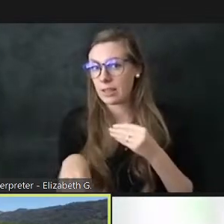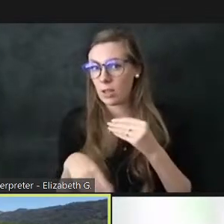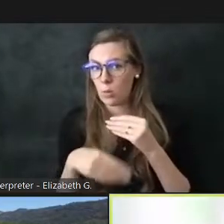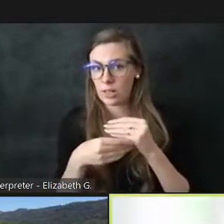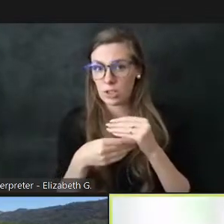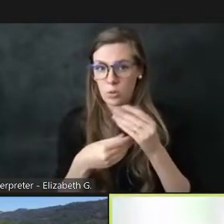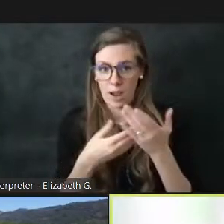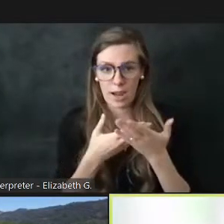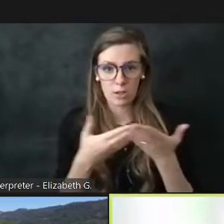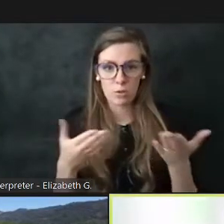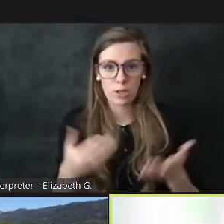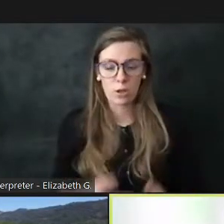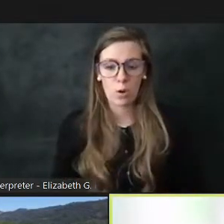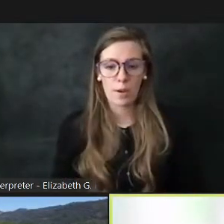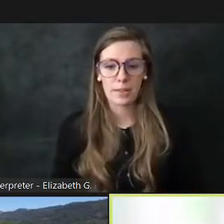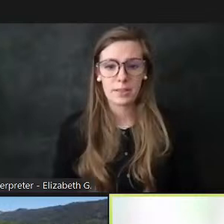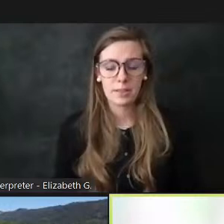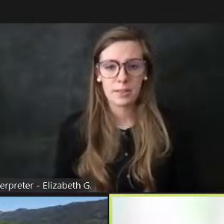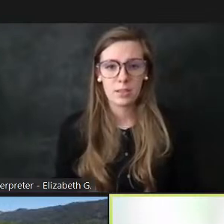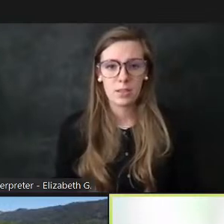That'd be great to jump in.